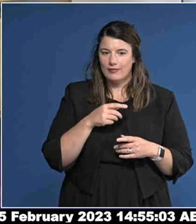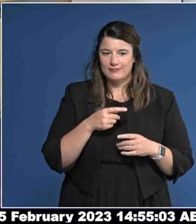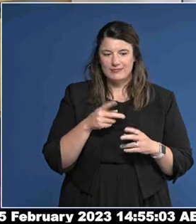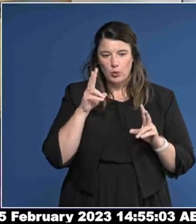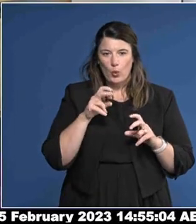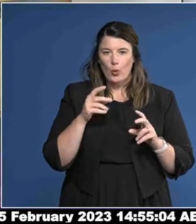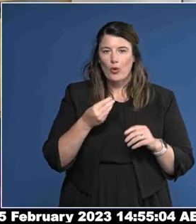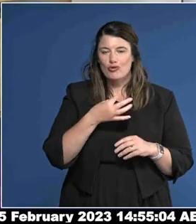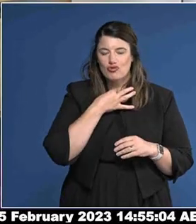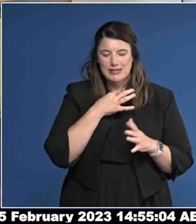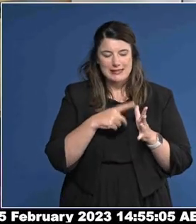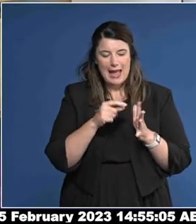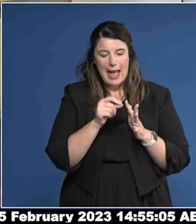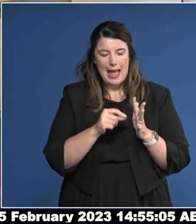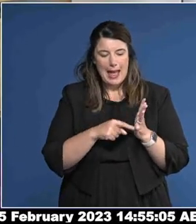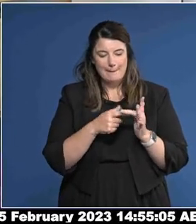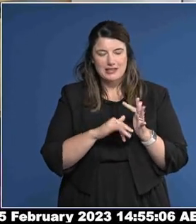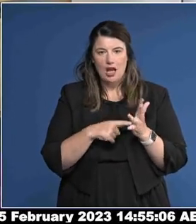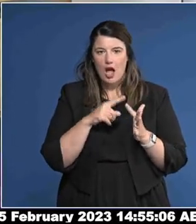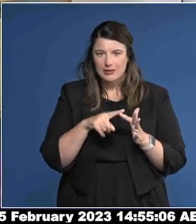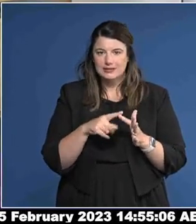But, Ms Berry, can you just walk us through how would this work?